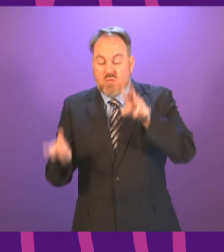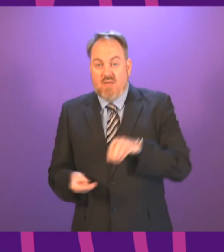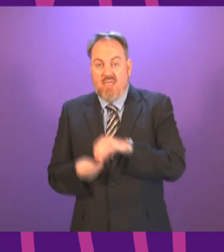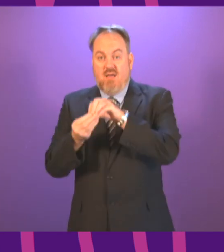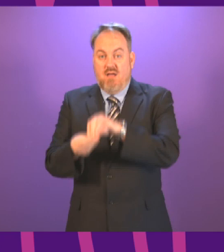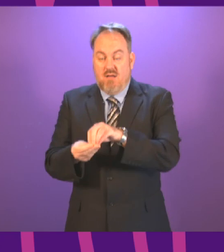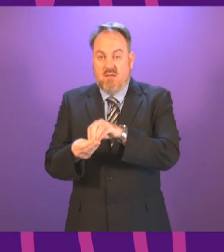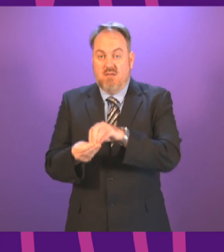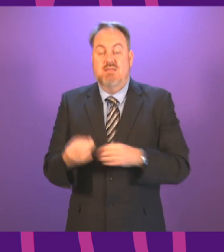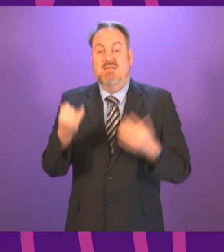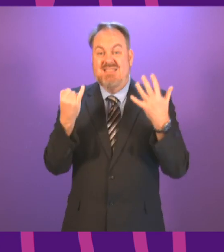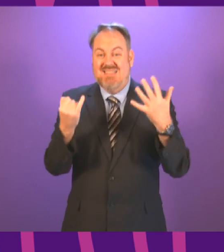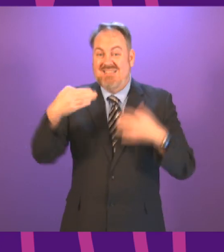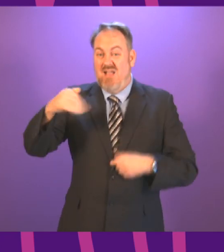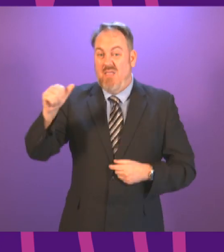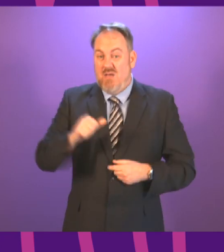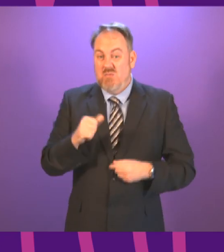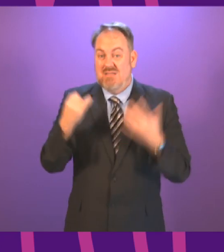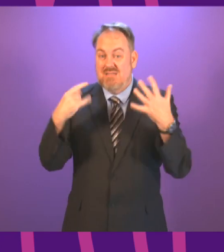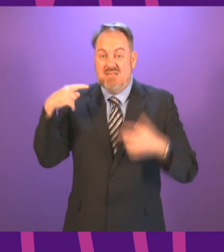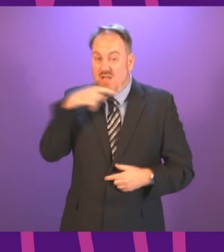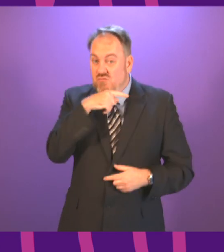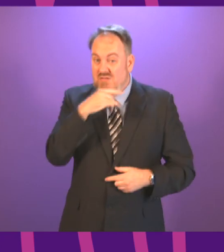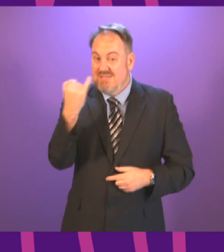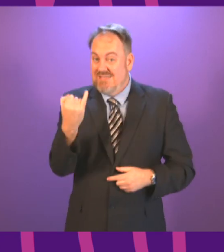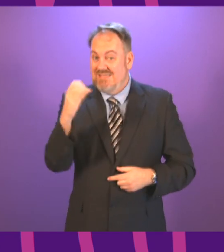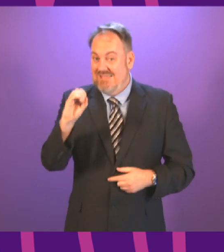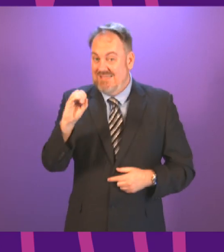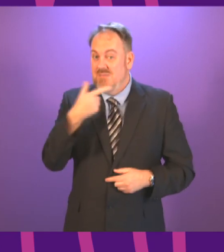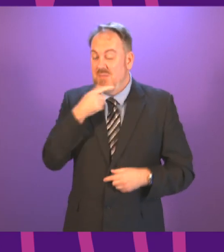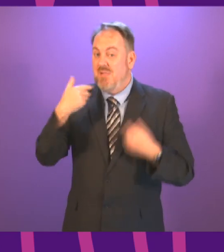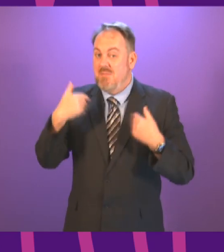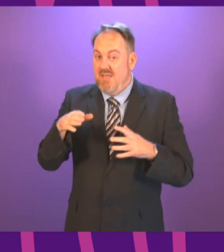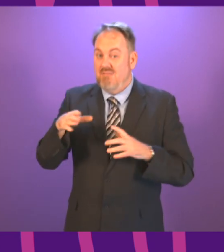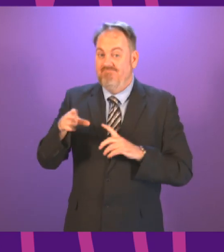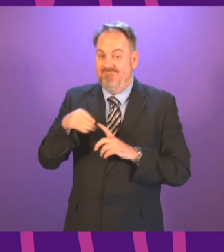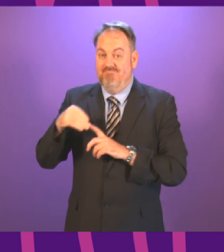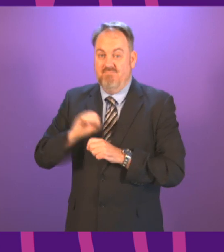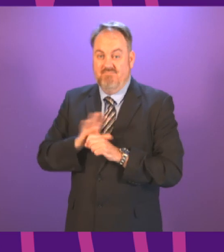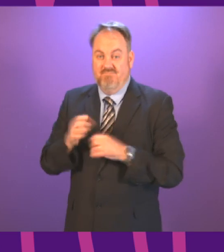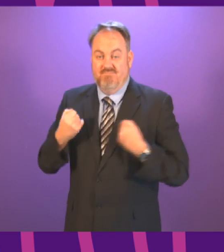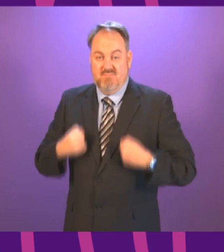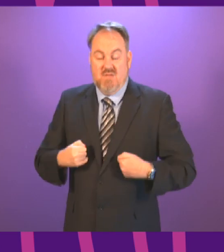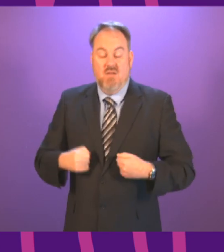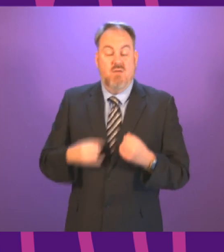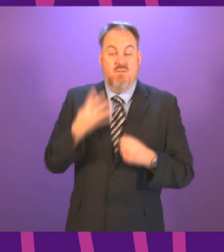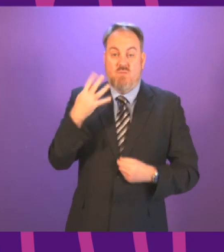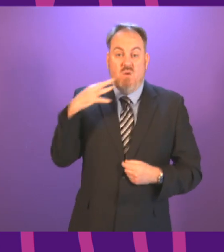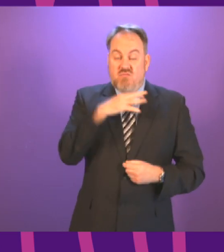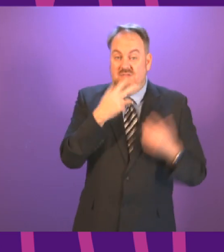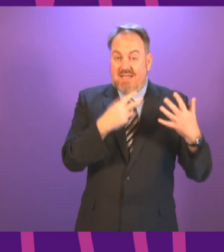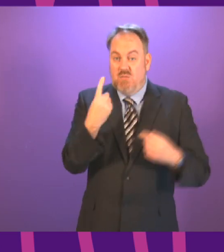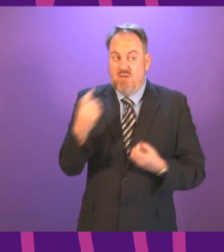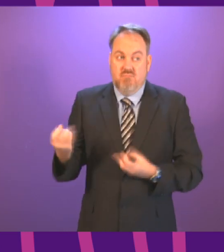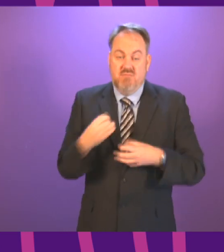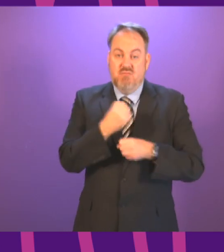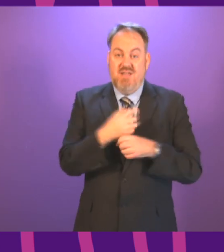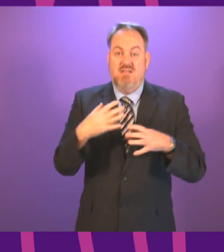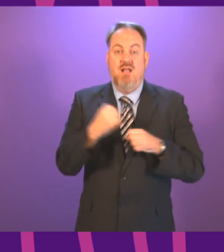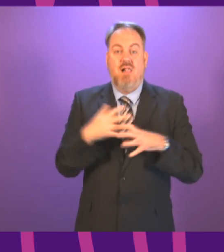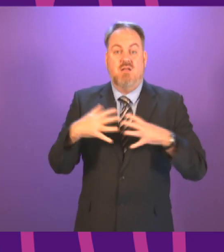of cases therefore now stands at 69,660. Of the new cases, 481 are in Greater Glasgow